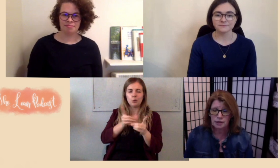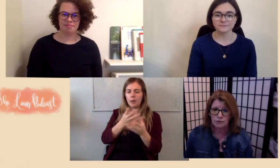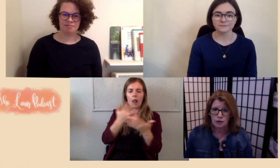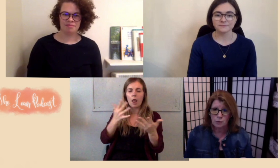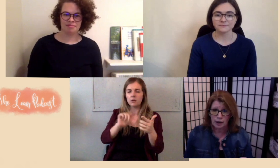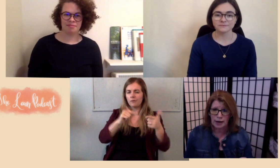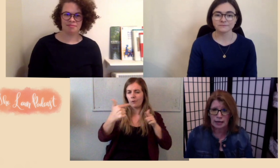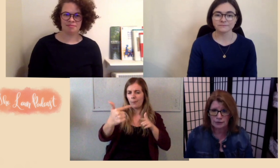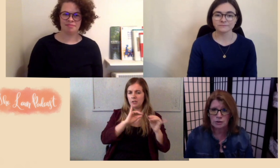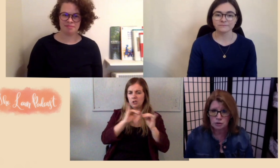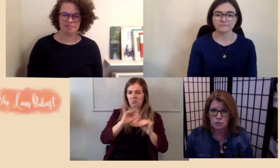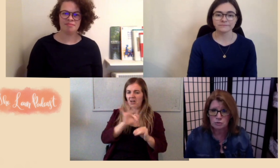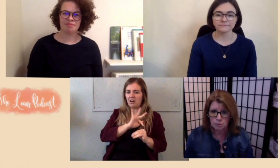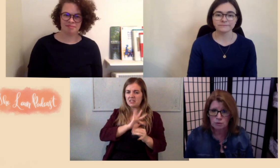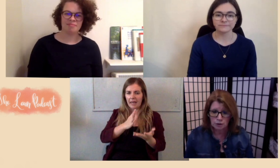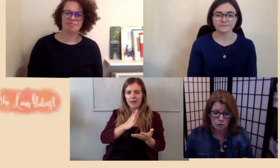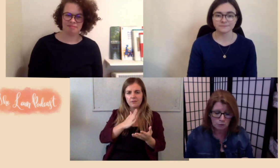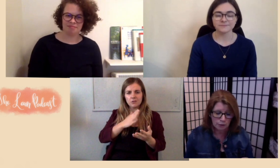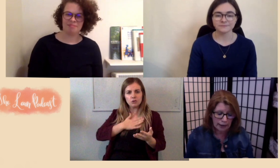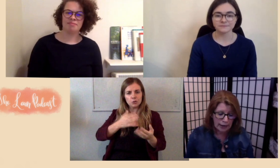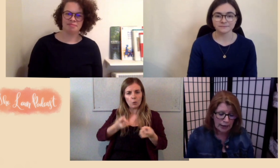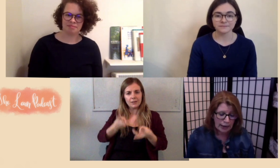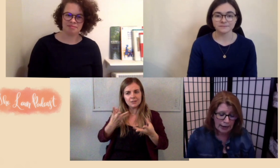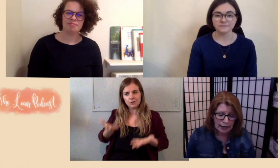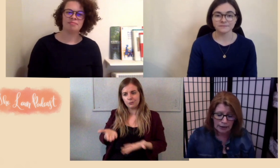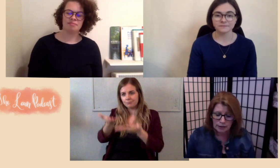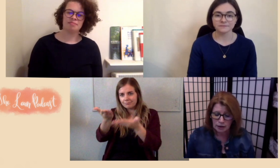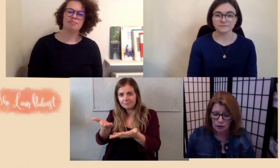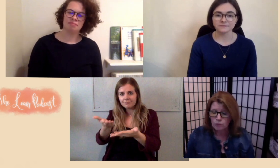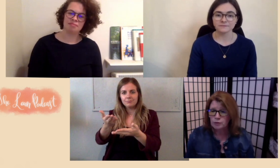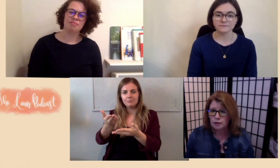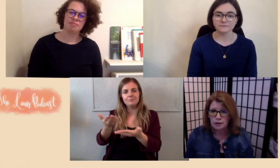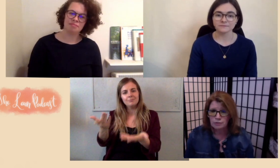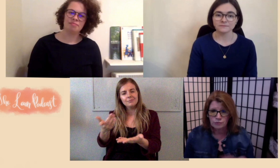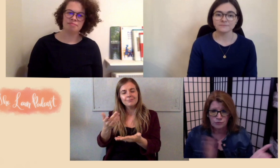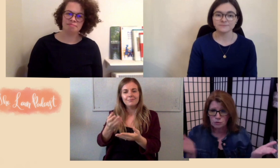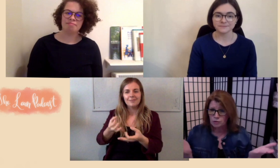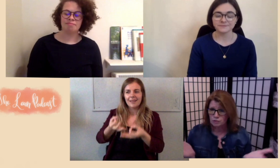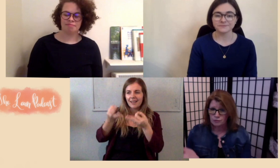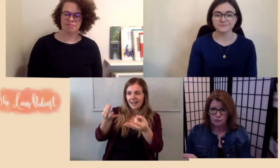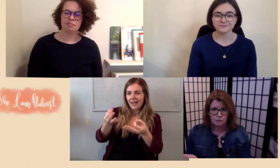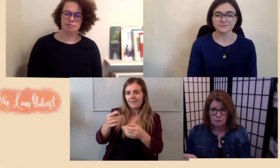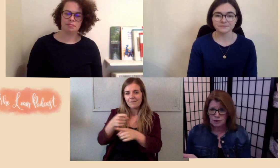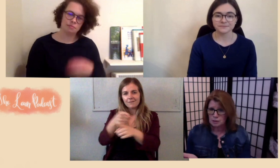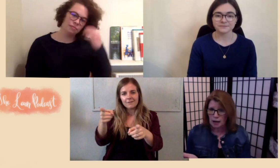And hopefully give sort of the spotlight to the other panelists who were all willing